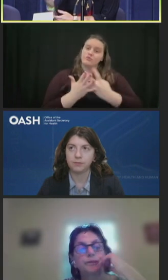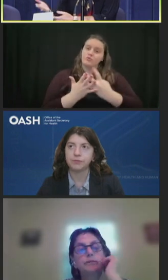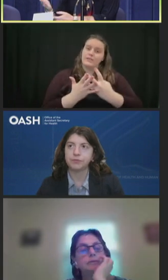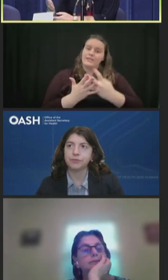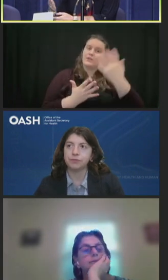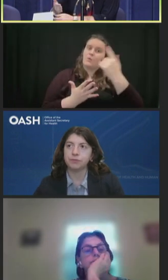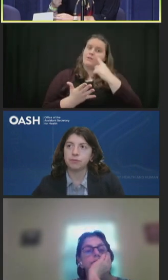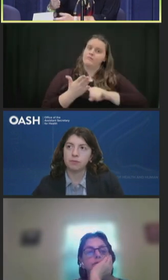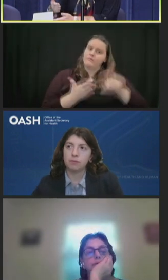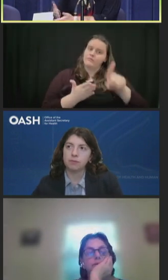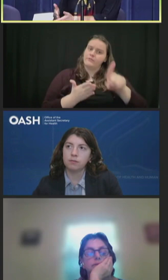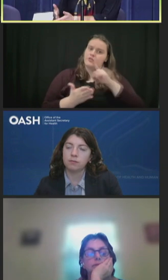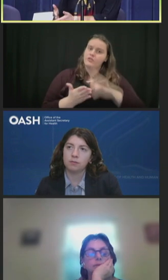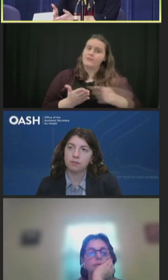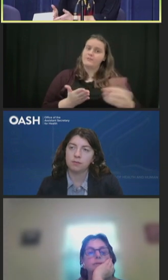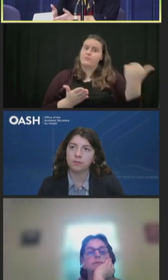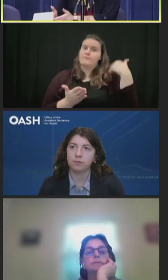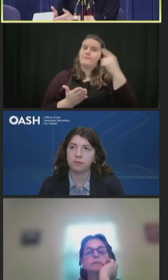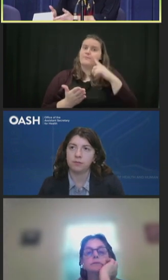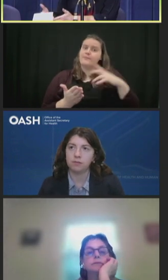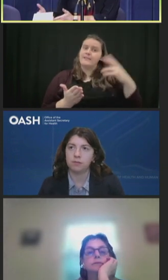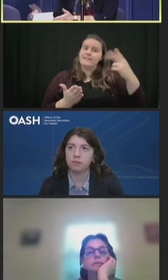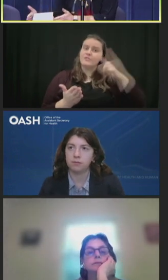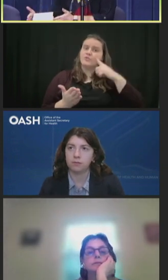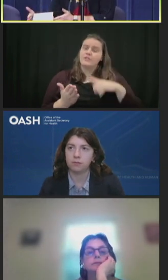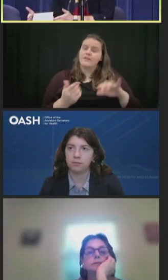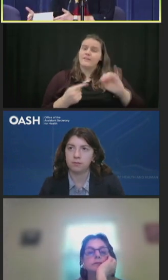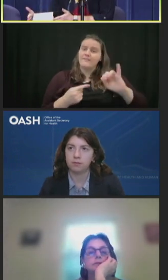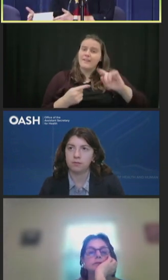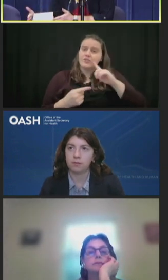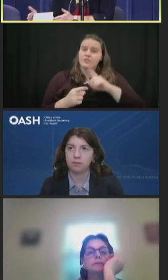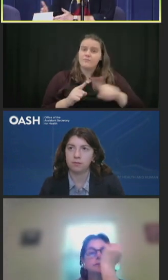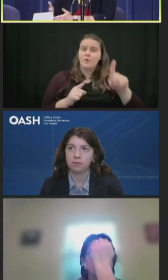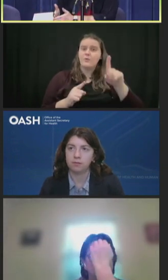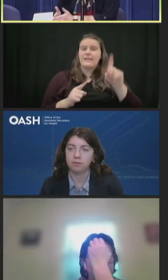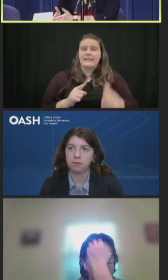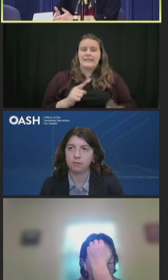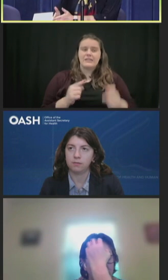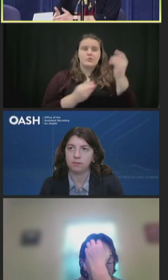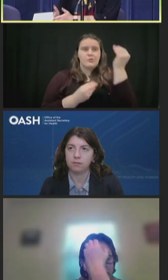there really -- we need to look at the art of the possible. What can we do right now? And